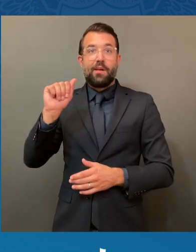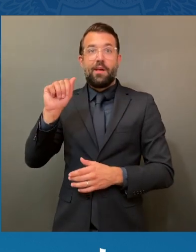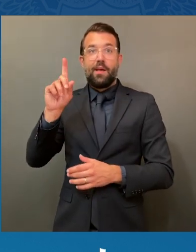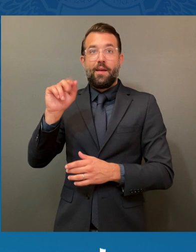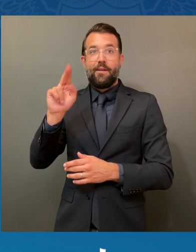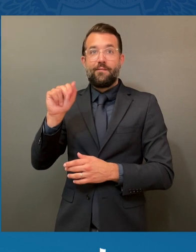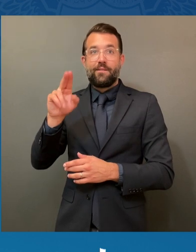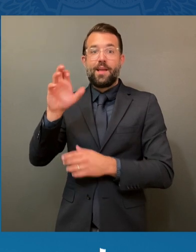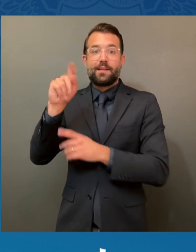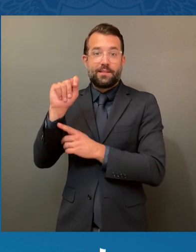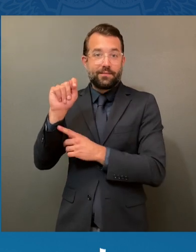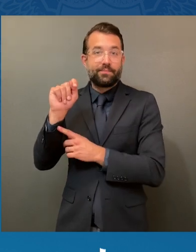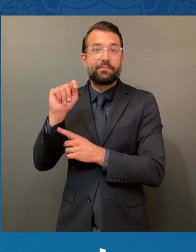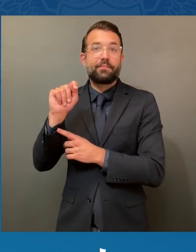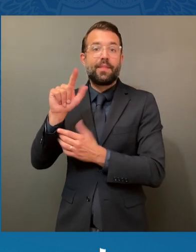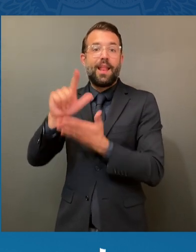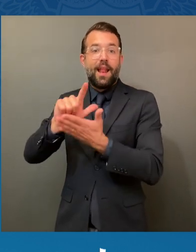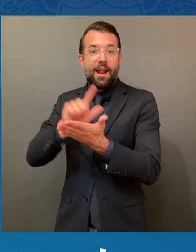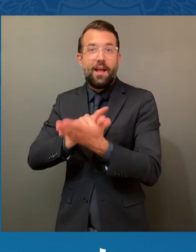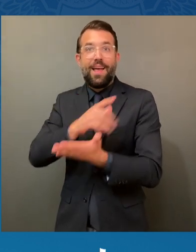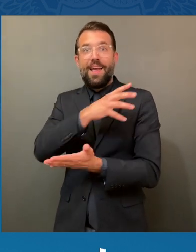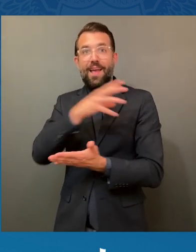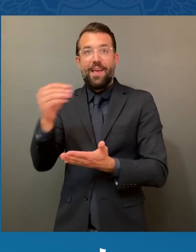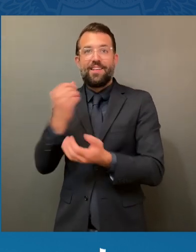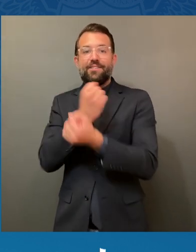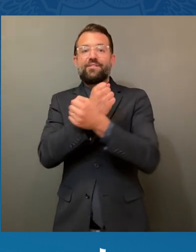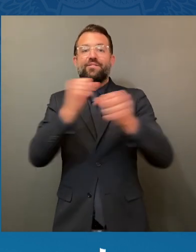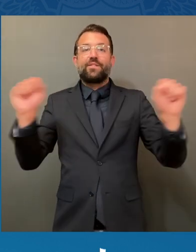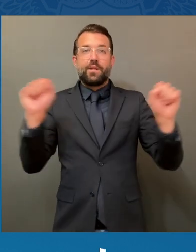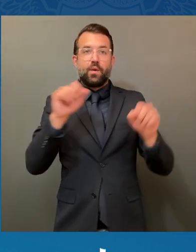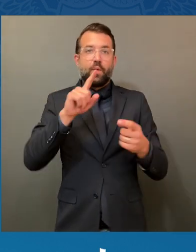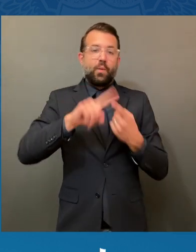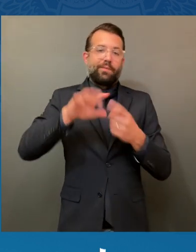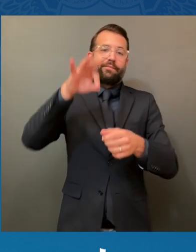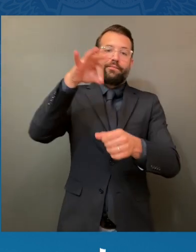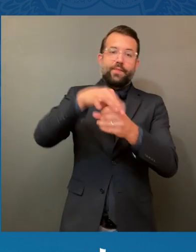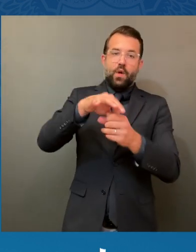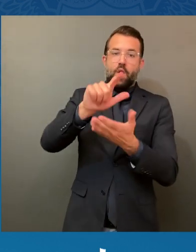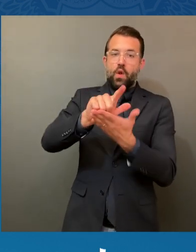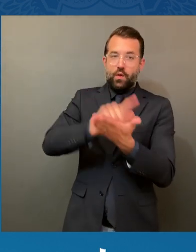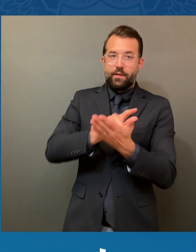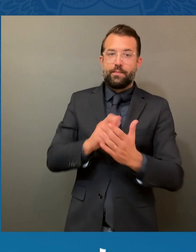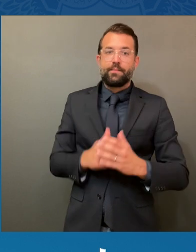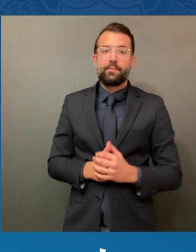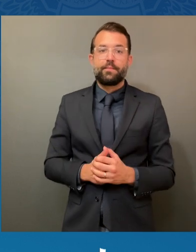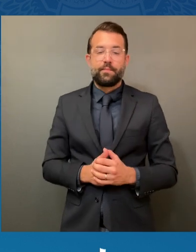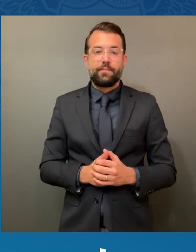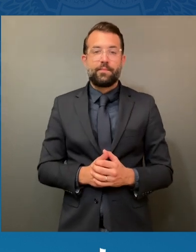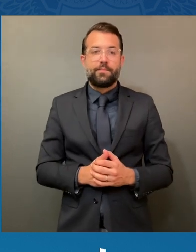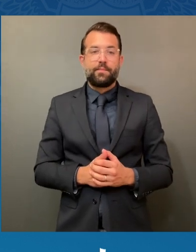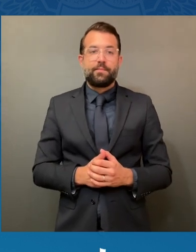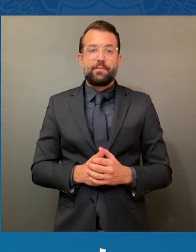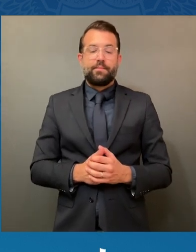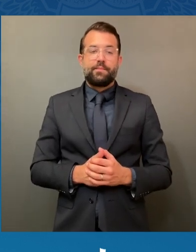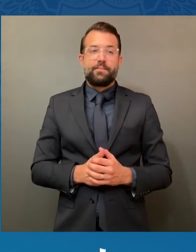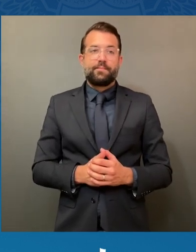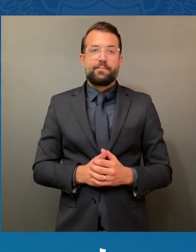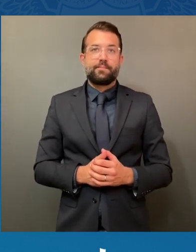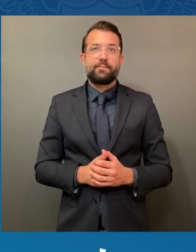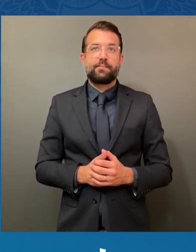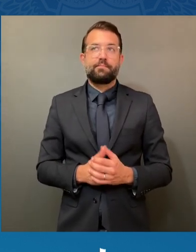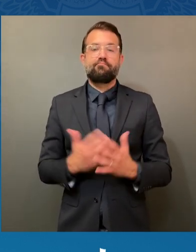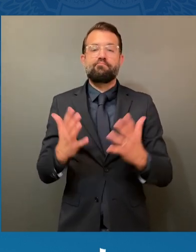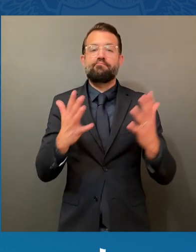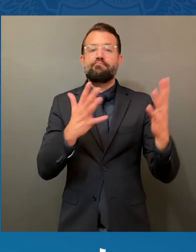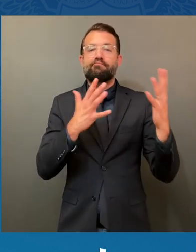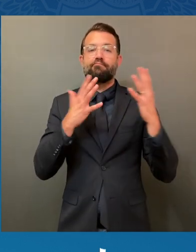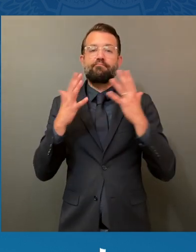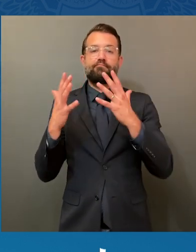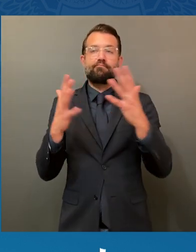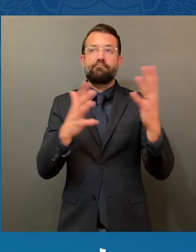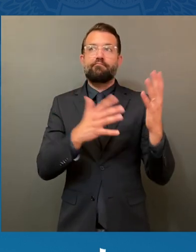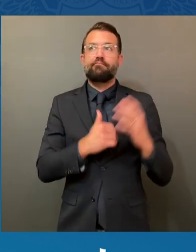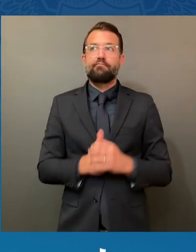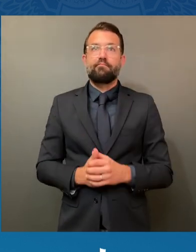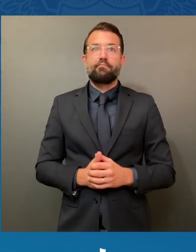especially after, in 2013,